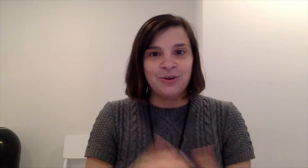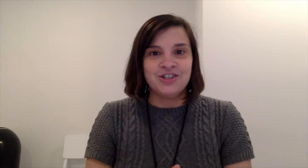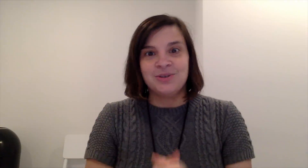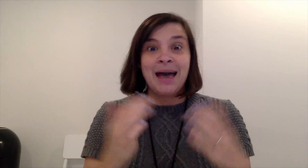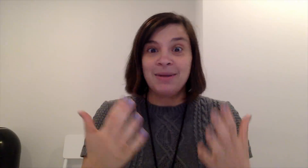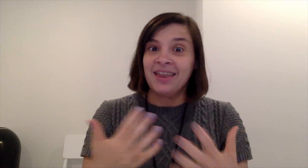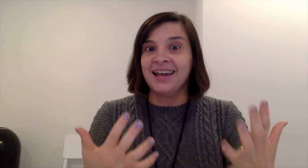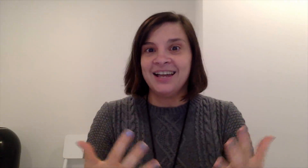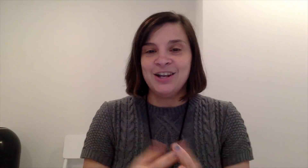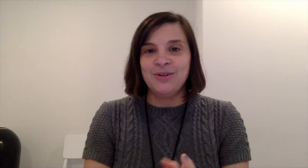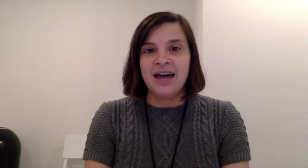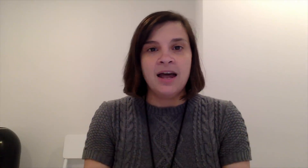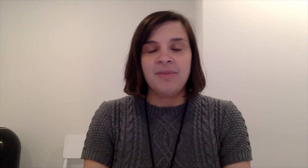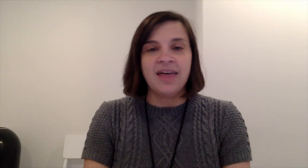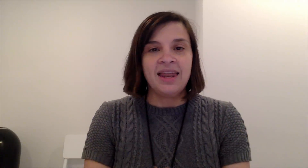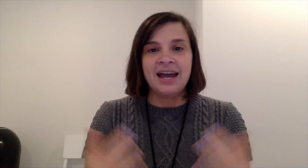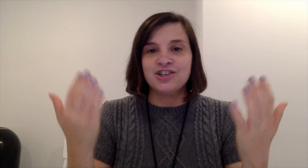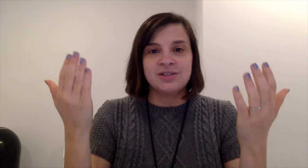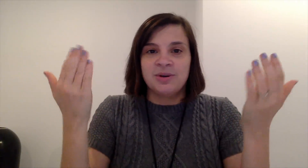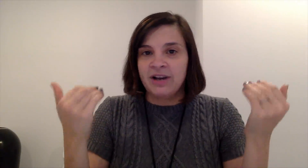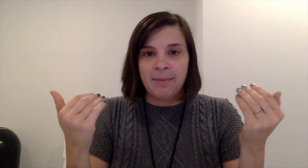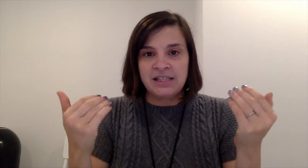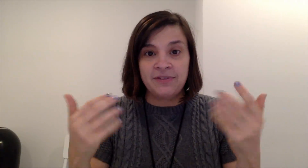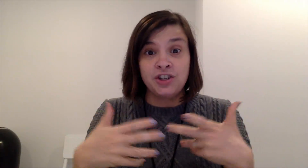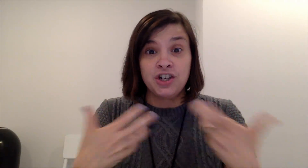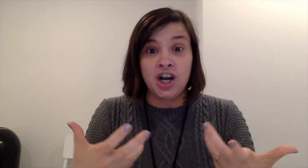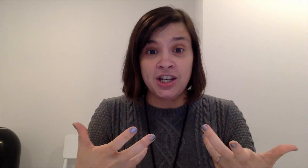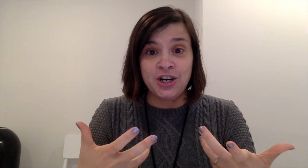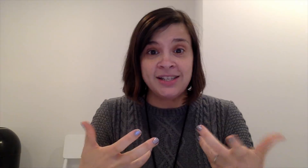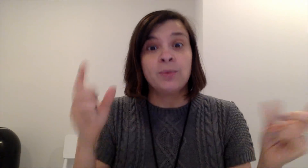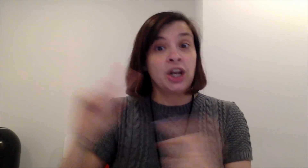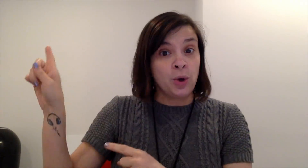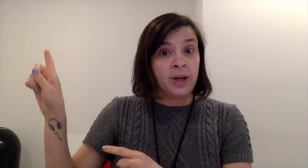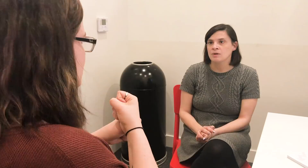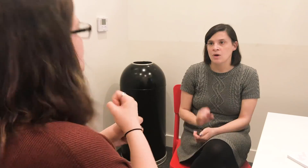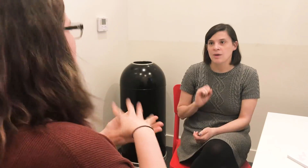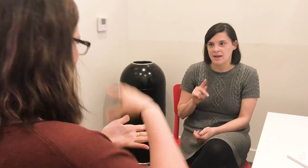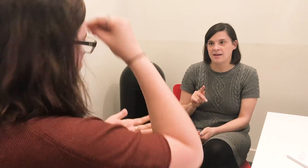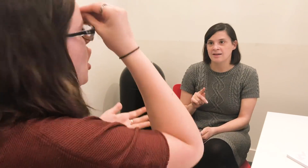You know, and she was happy that I knew that. But then, I just sort of forgot myself and started talking to her. I said, "We're gonna go to Kate's desk right now